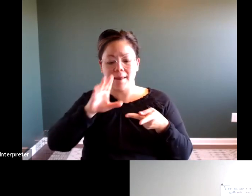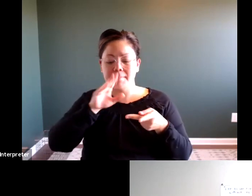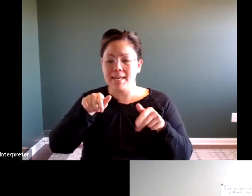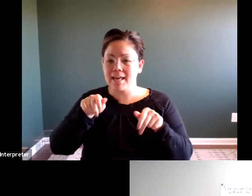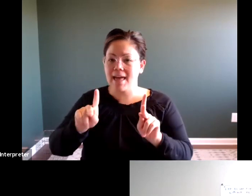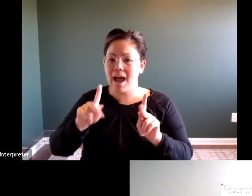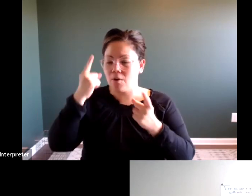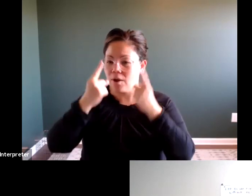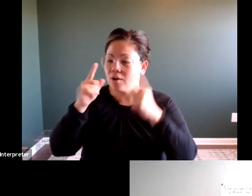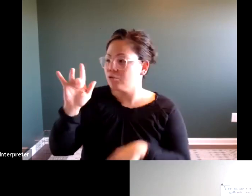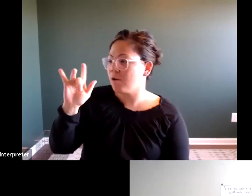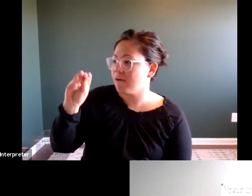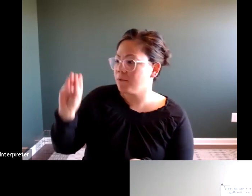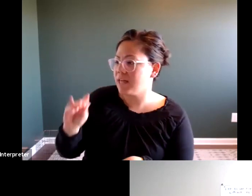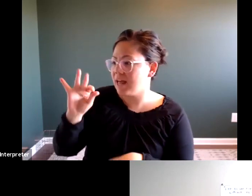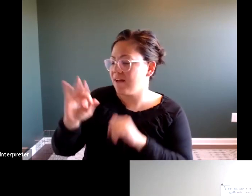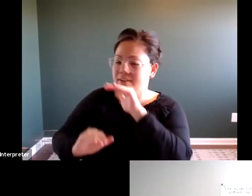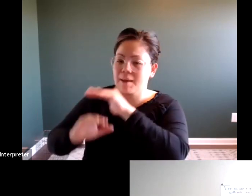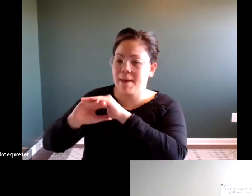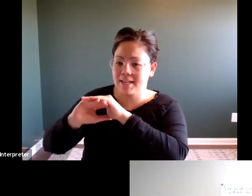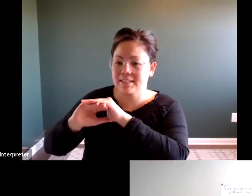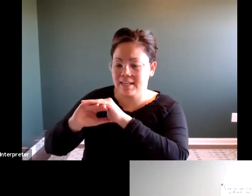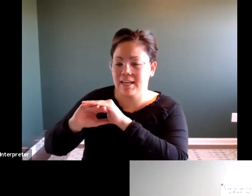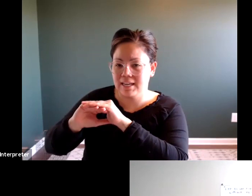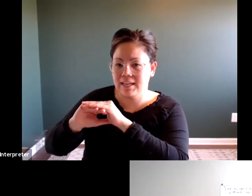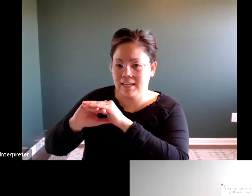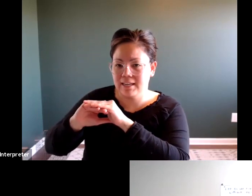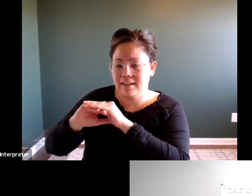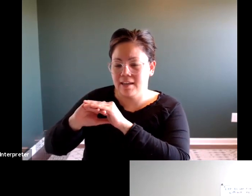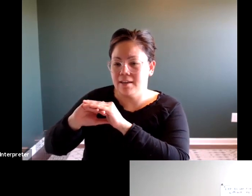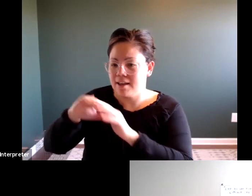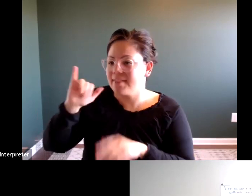25% capacity which is in this case 89 people